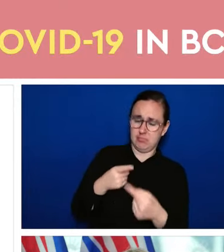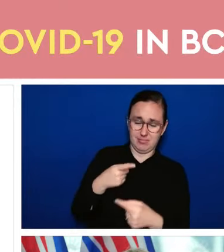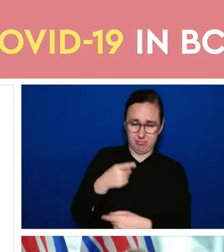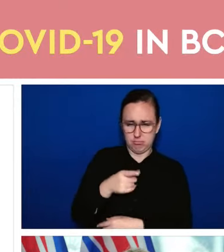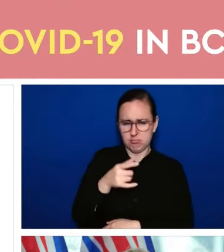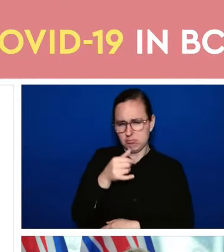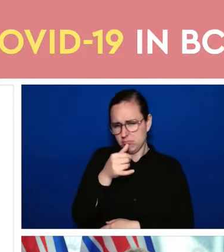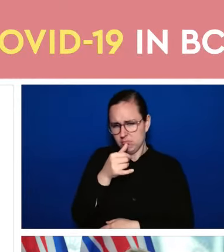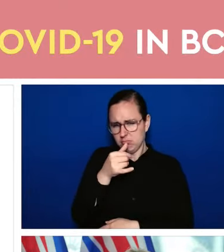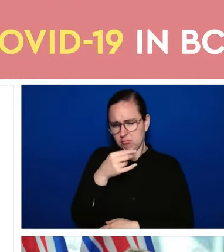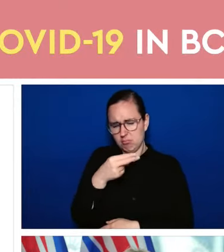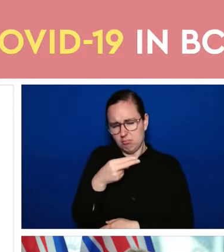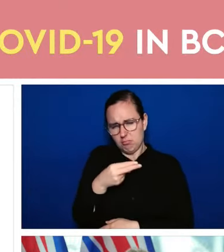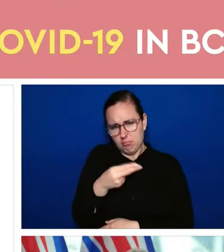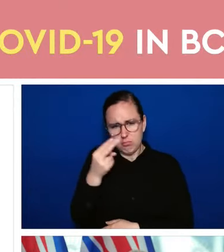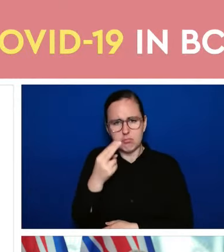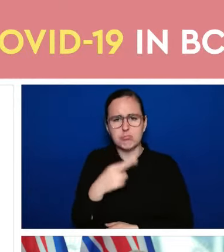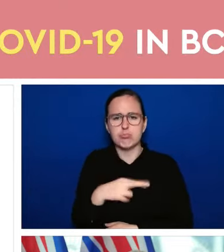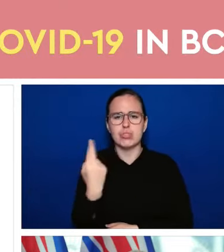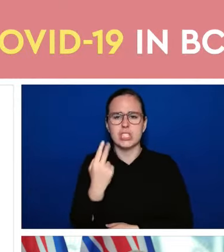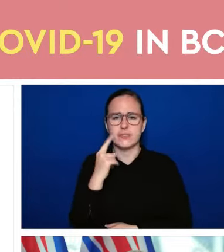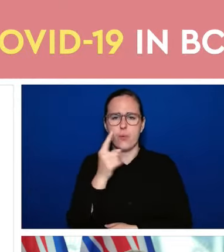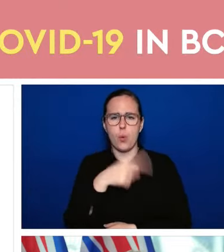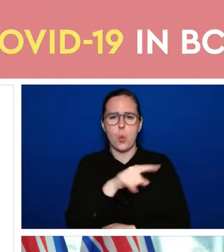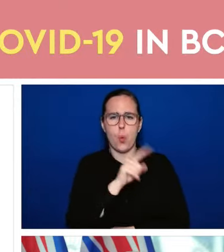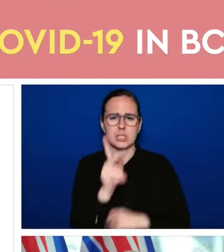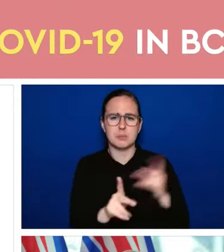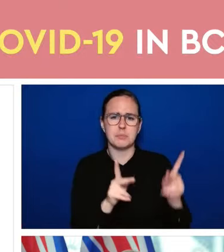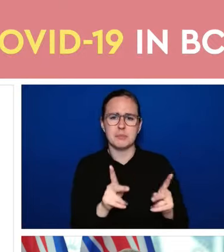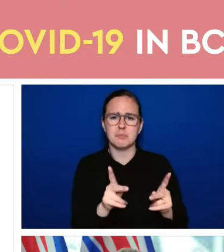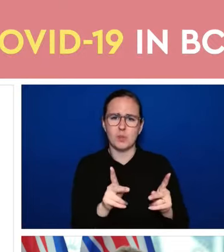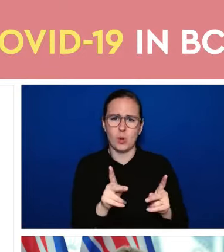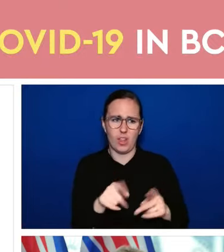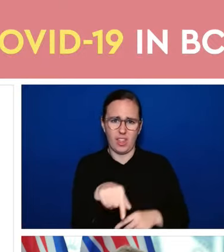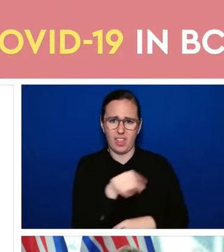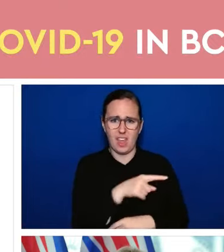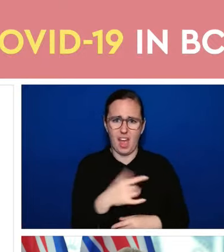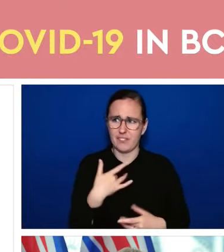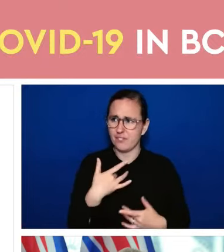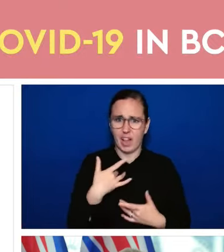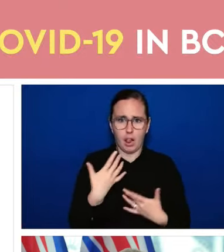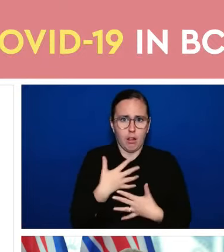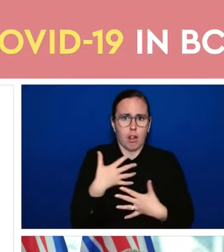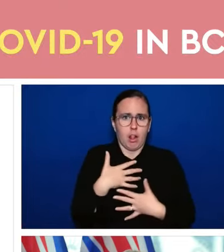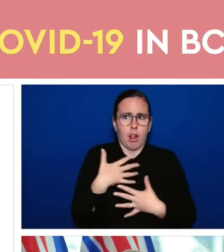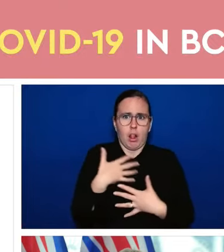as a result has created significant fear. Civically due